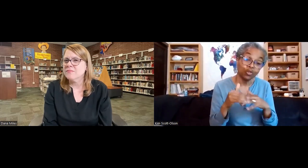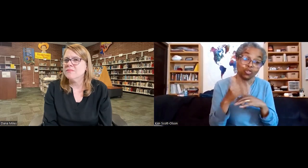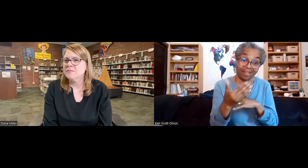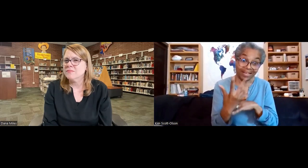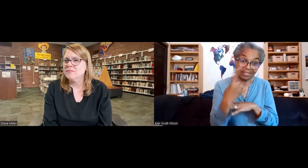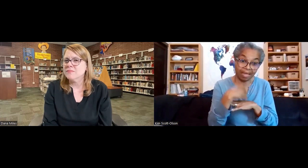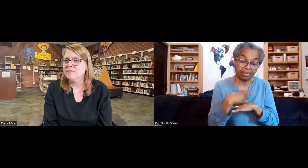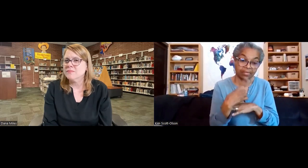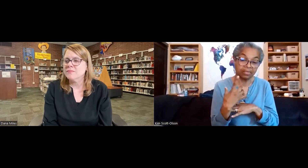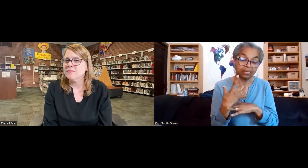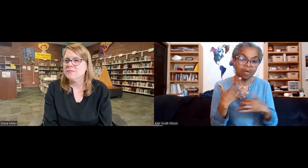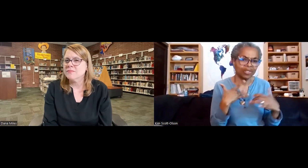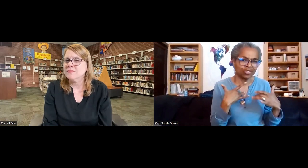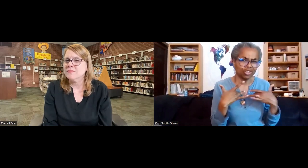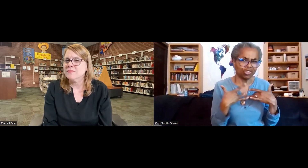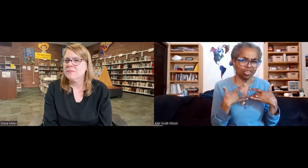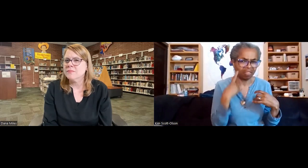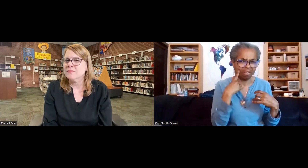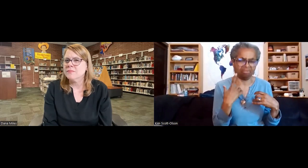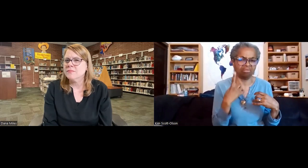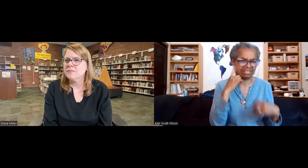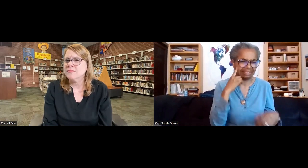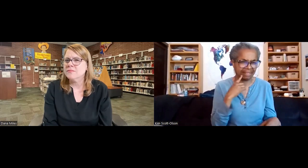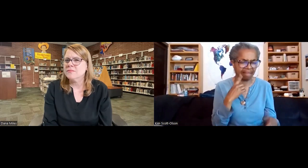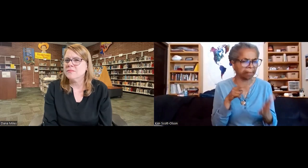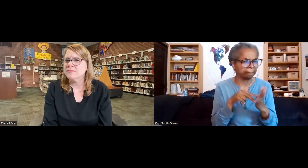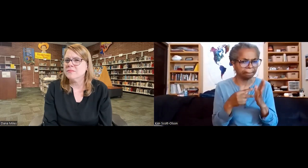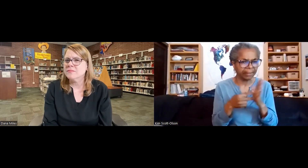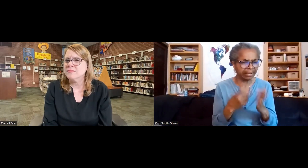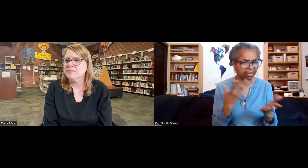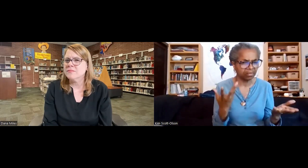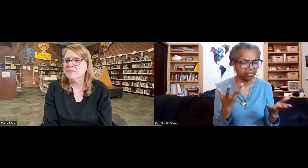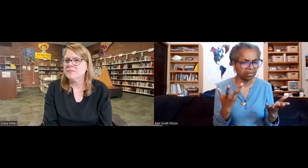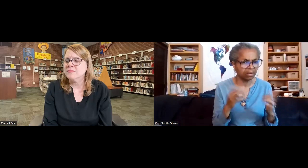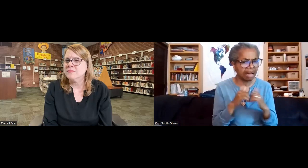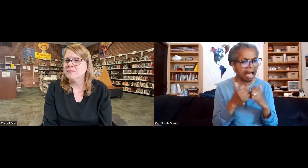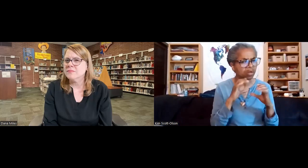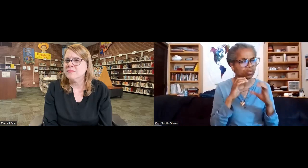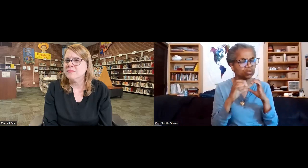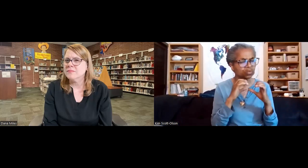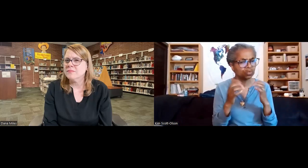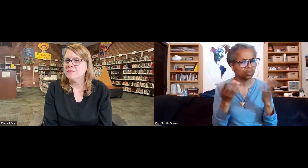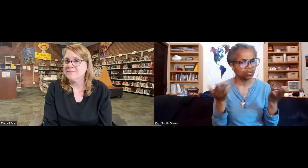The next day, I remained concerned. What did his Deafness mean here, how can he communicate?